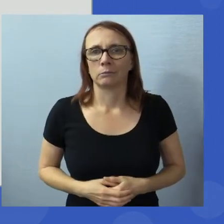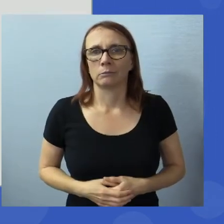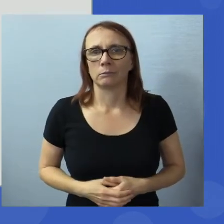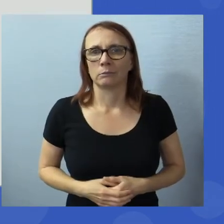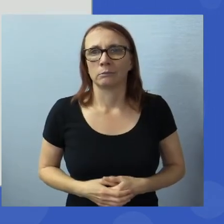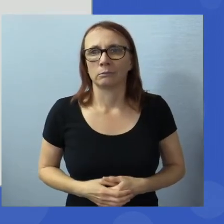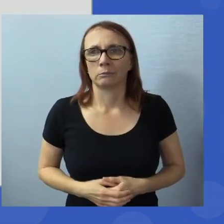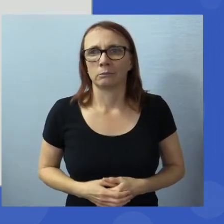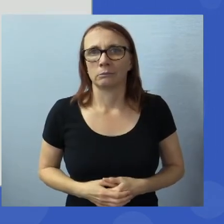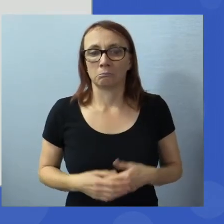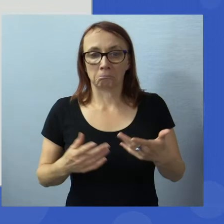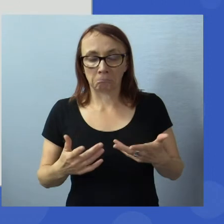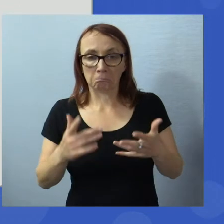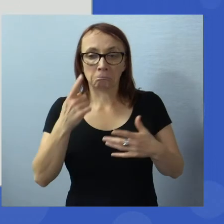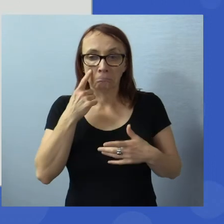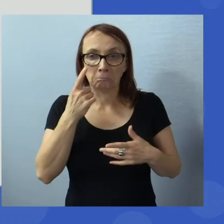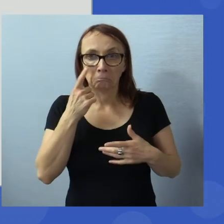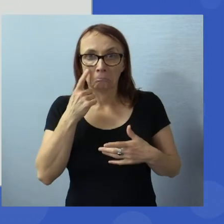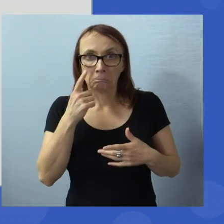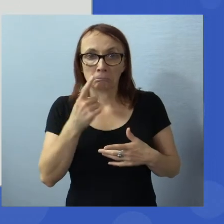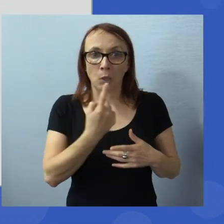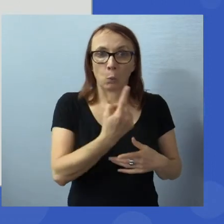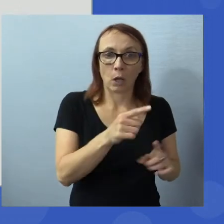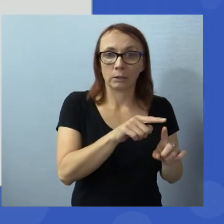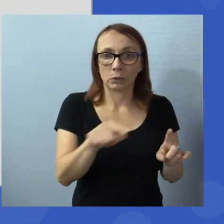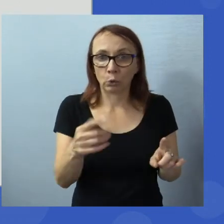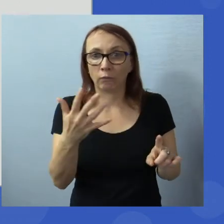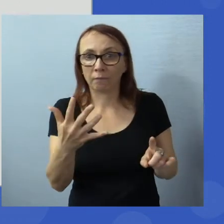support for this statement so if you could go five if you really support it